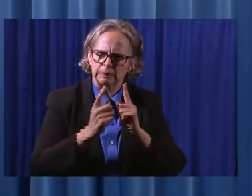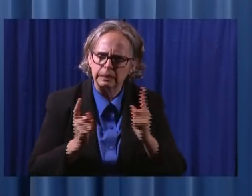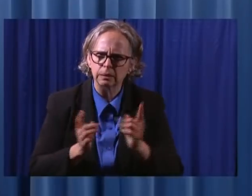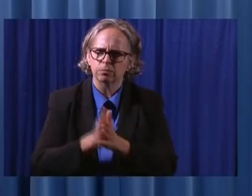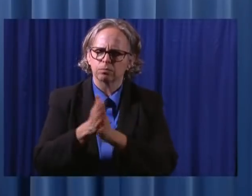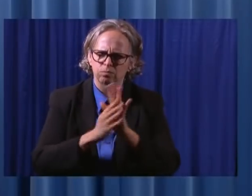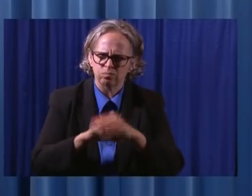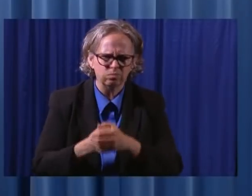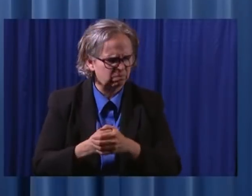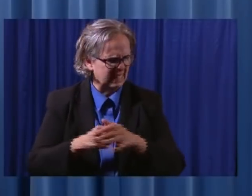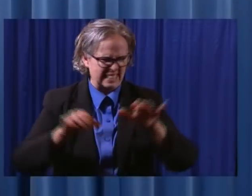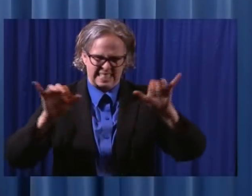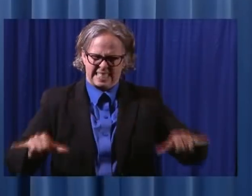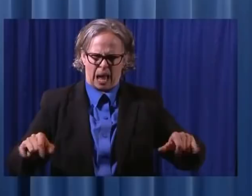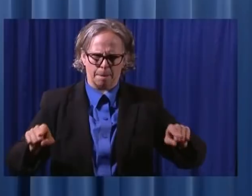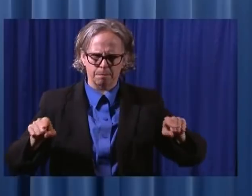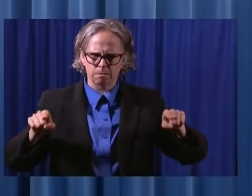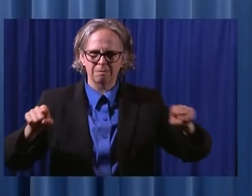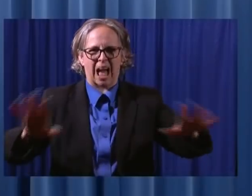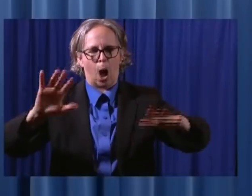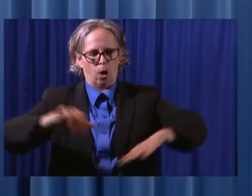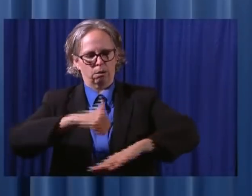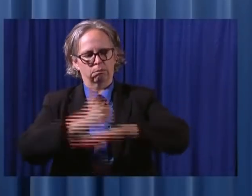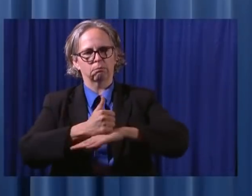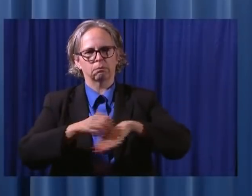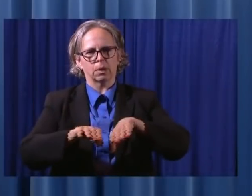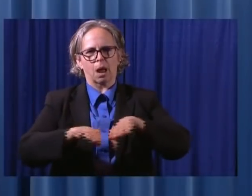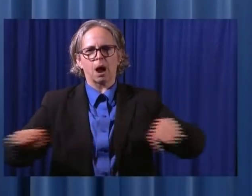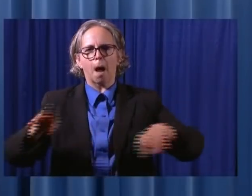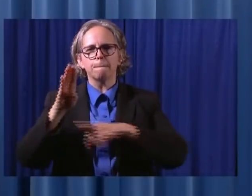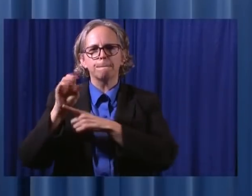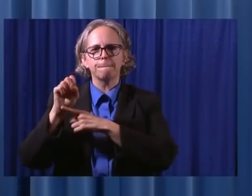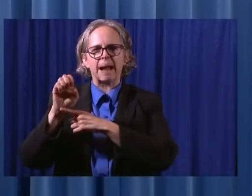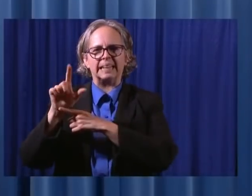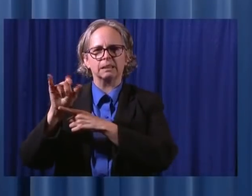HAVING THE SAME AS OTHER PEOPLE IN INDUSTRY AND RETAIL.